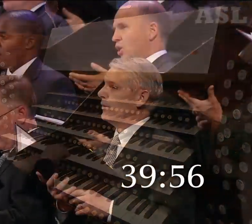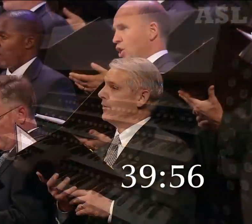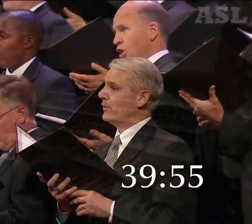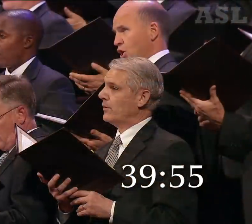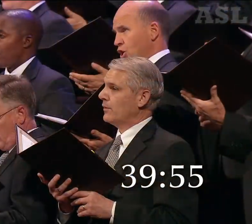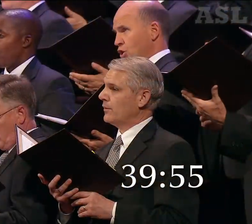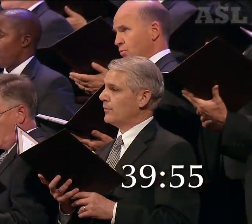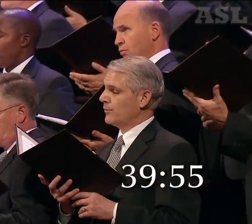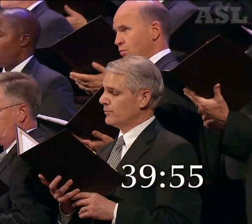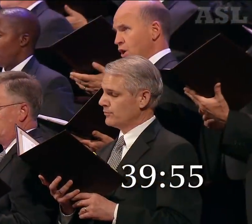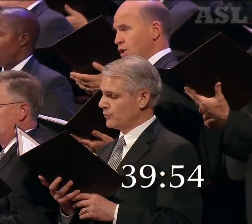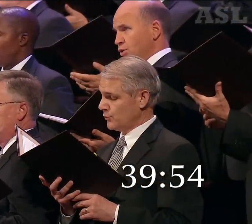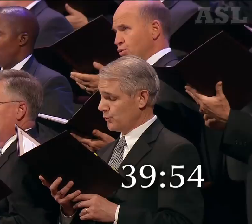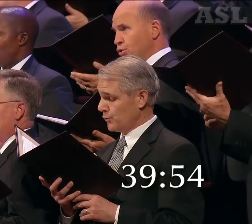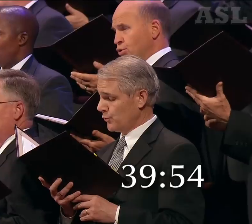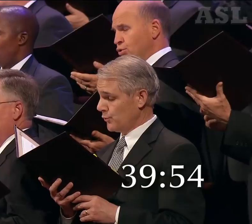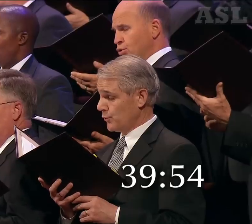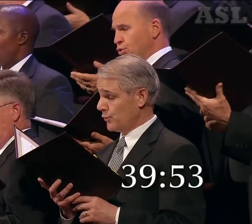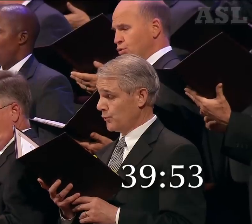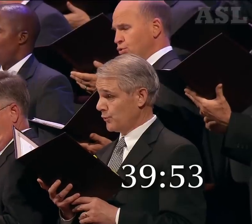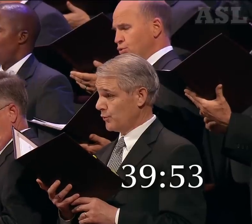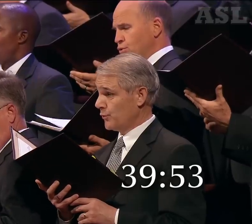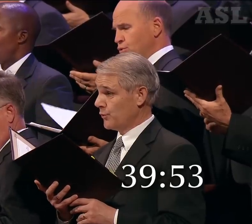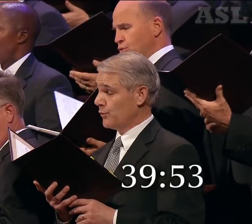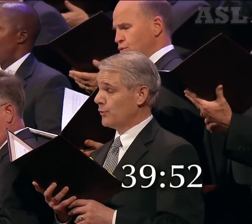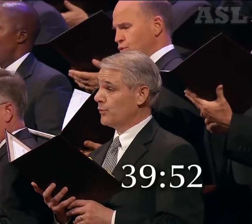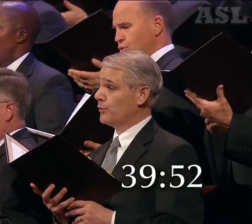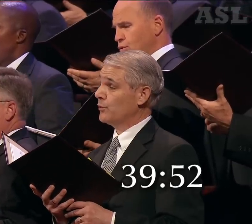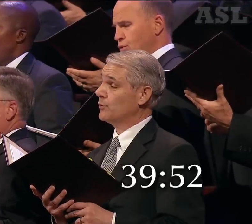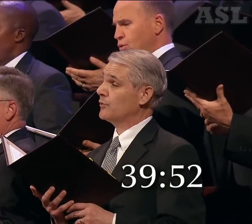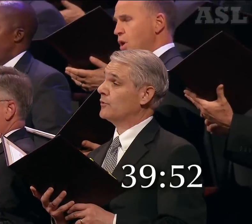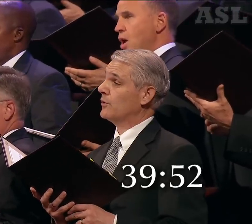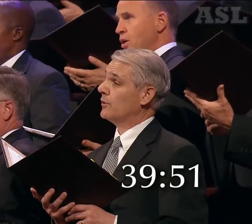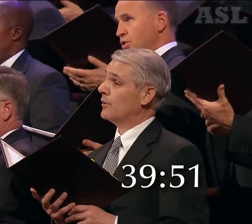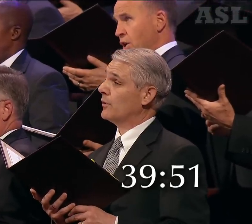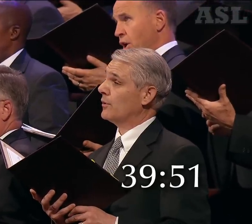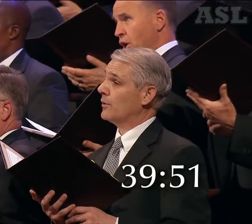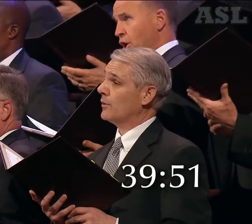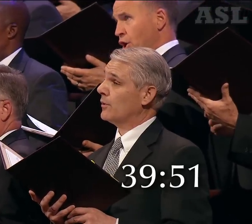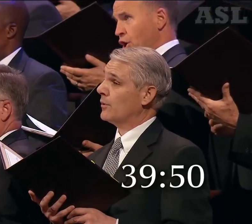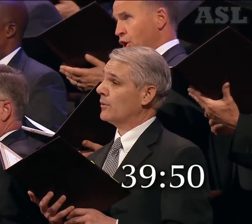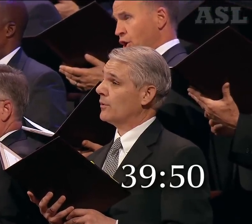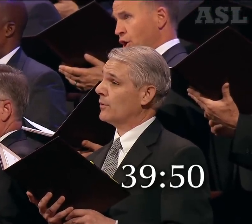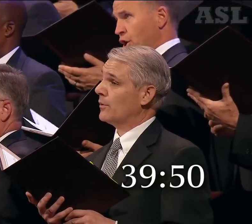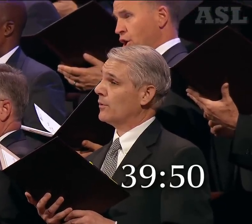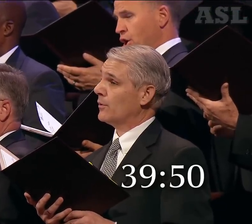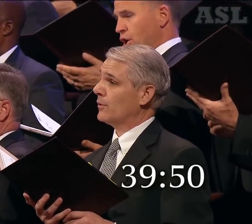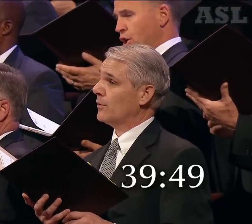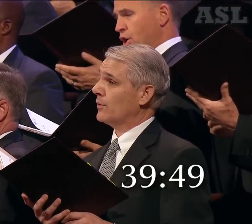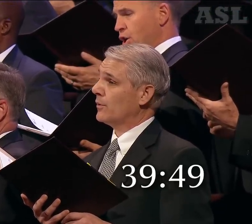THIS IS THE ENGLISH CLOSED CAPTION CHANNEL OF THE CHURCH OF JESUS CHRIST OF LATTER-DAY SAINTS.